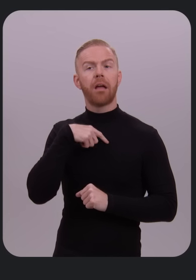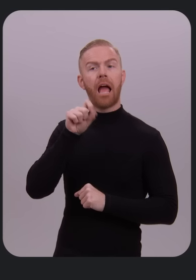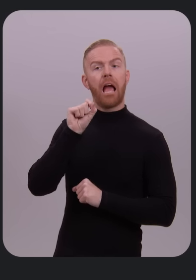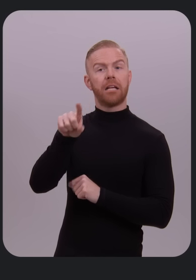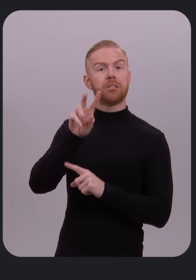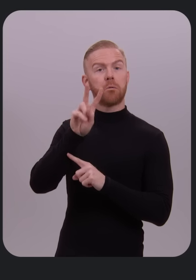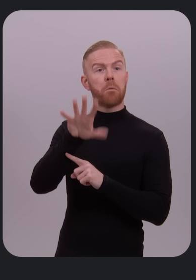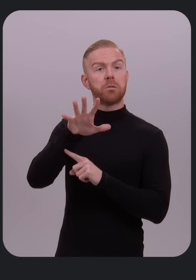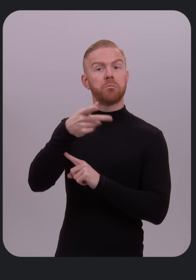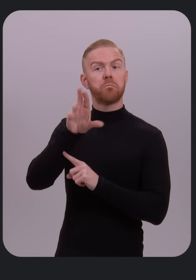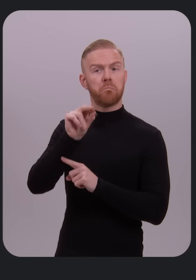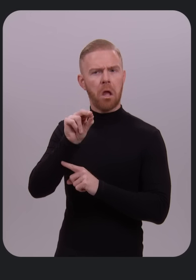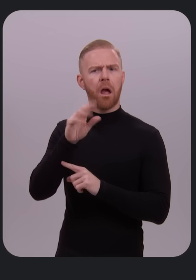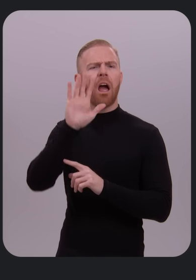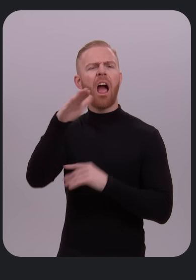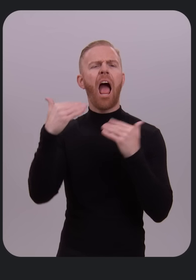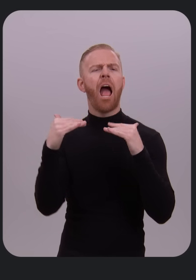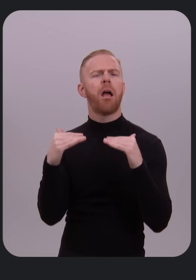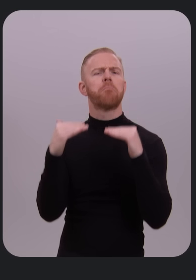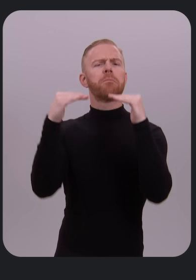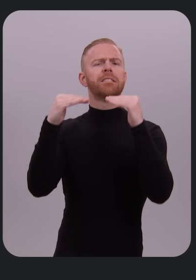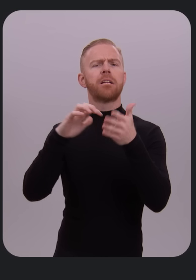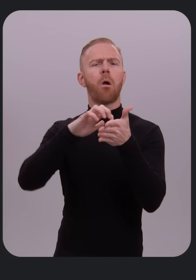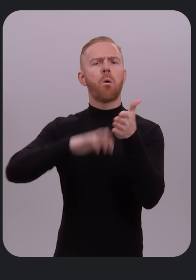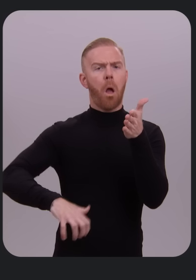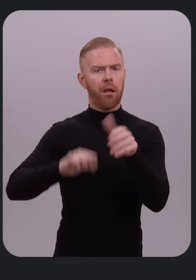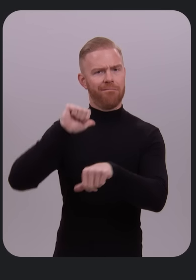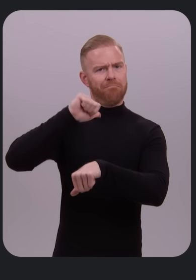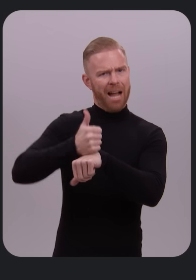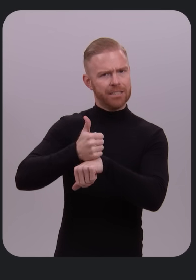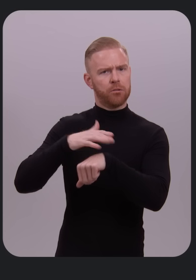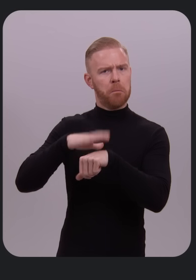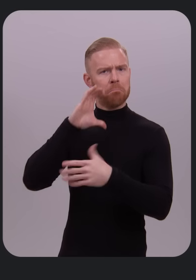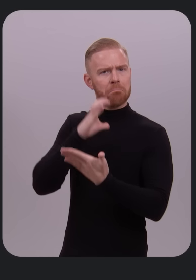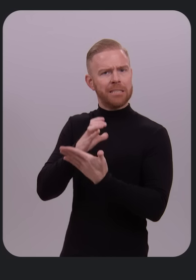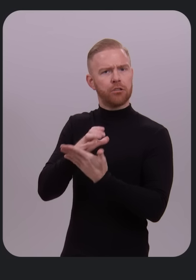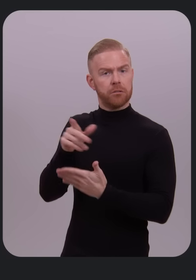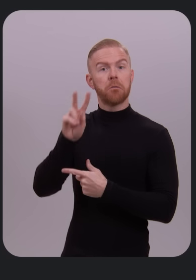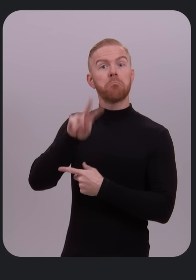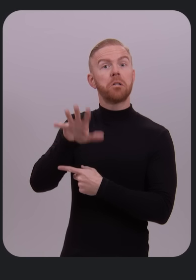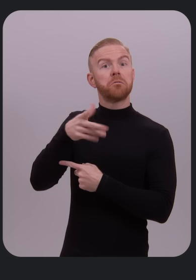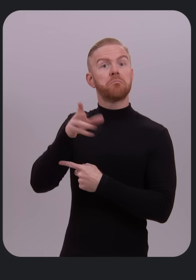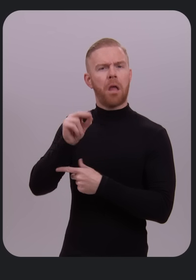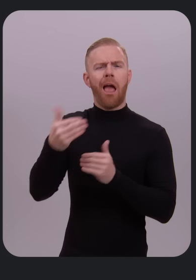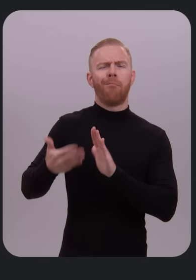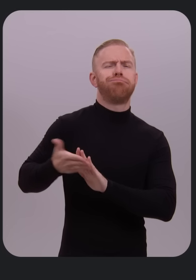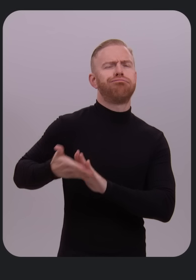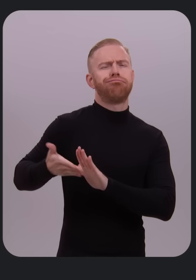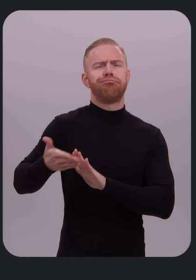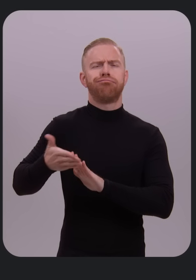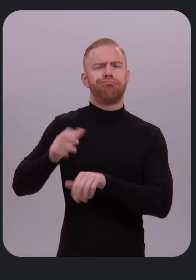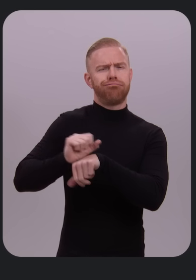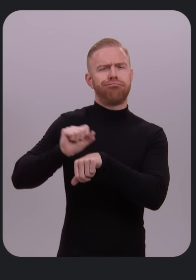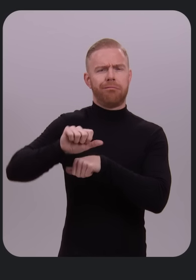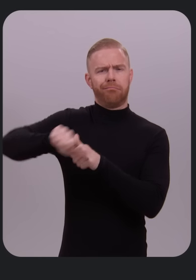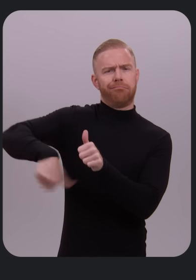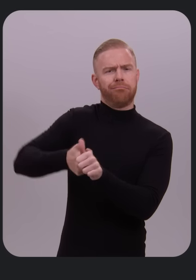my code based on the image. So we'll let 2.5 Pro get to work. And as you can see, it's starting to think.